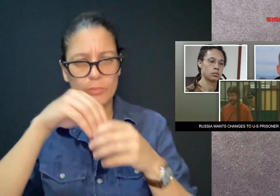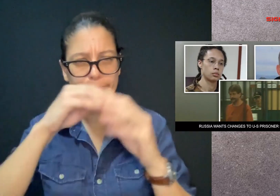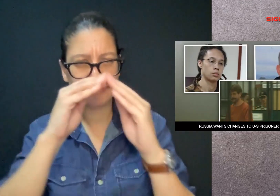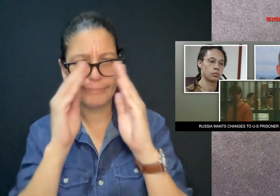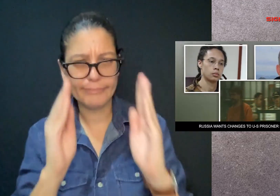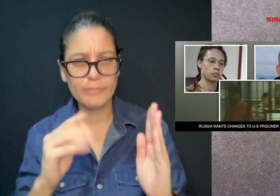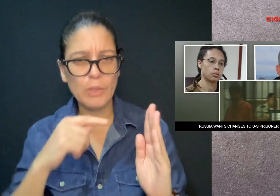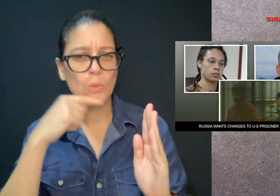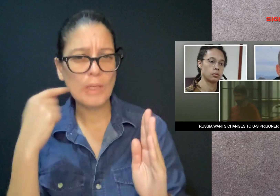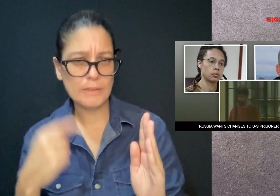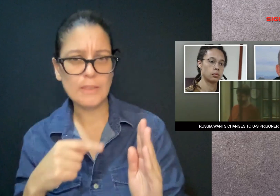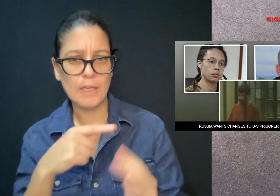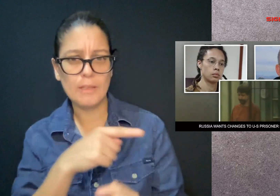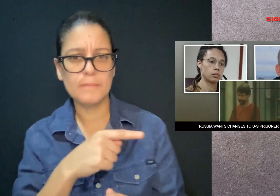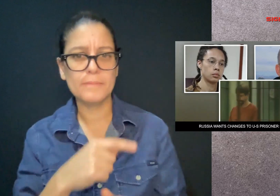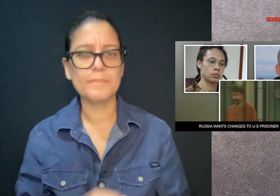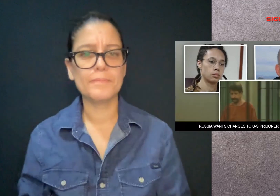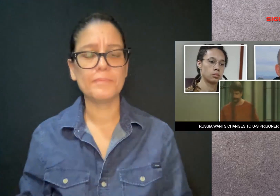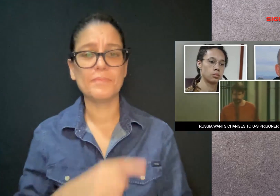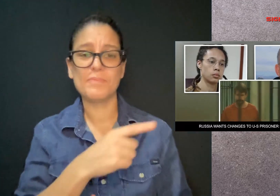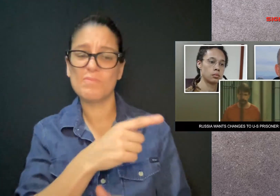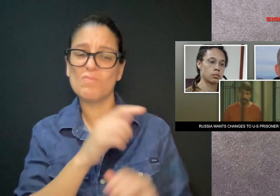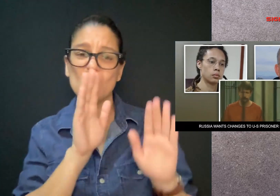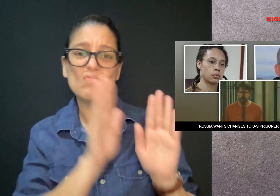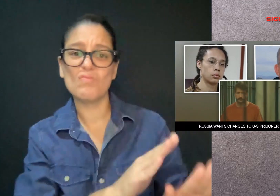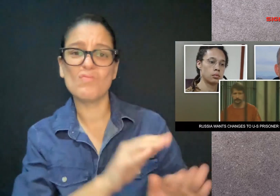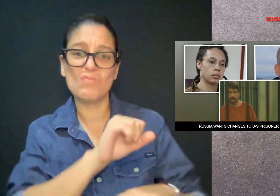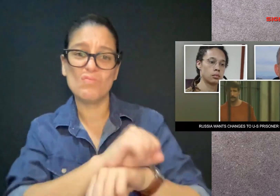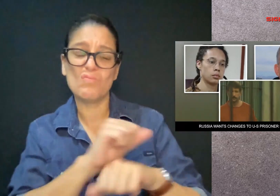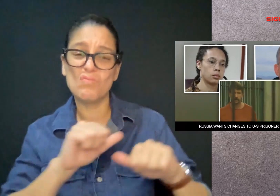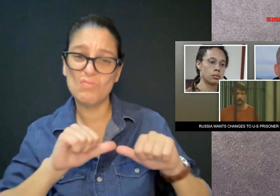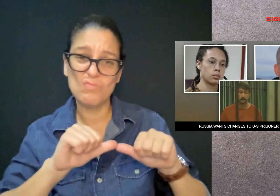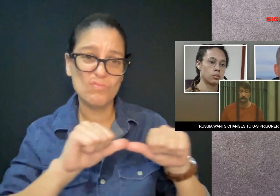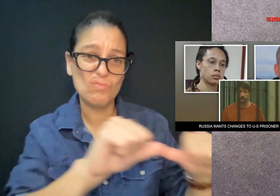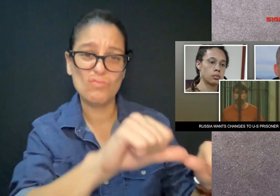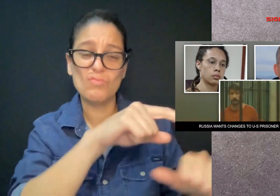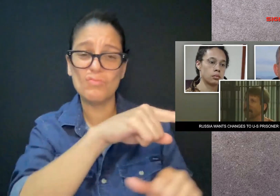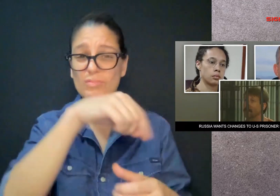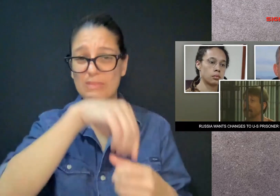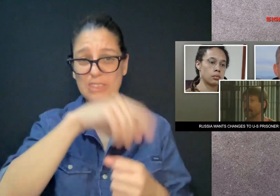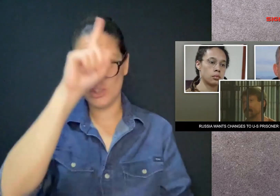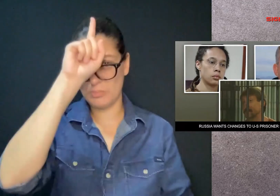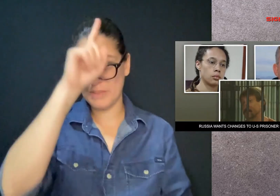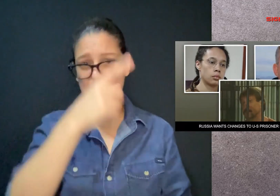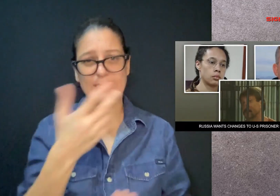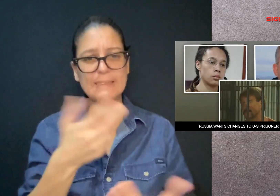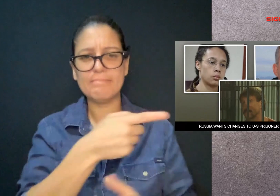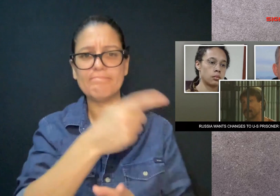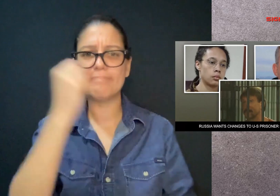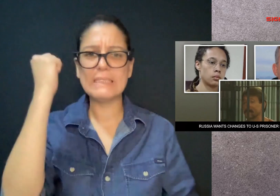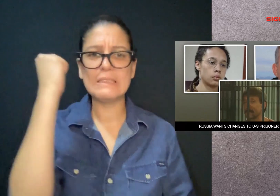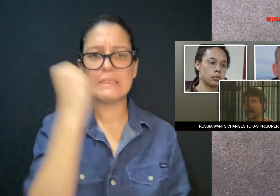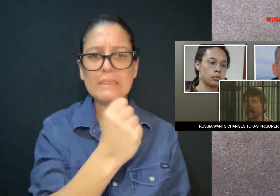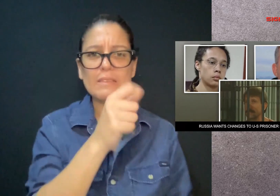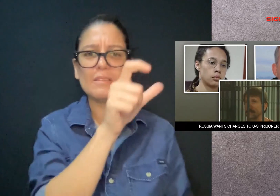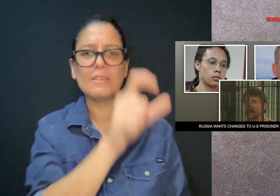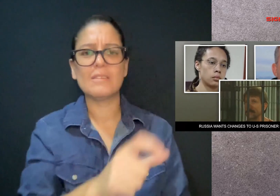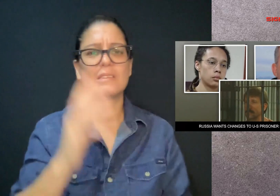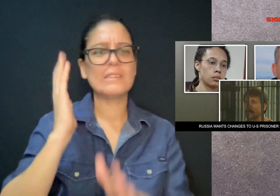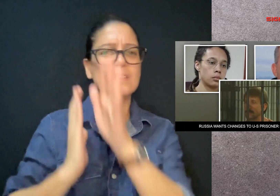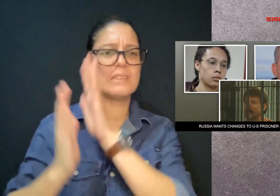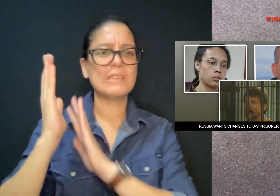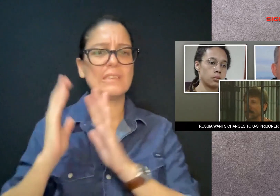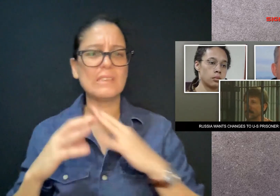spy agency and is serving life in prison in Germany for the murder of a former Chechen